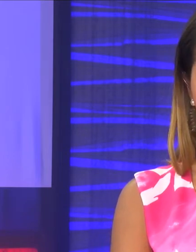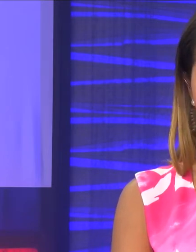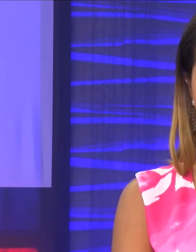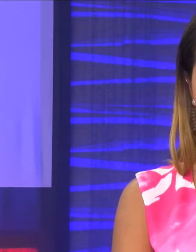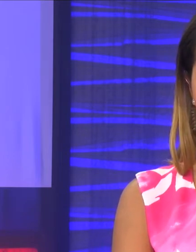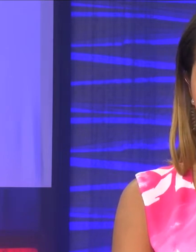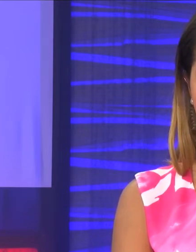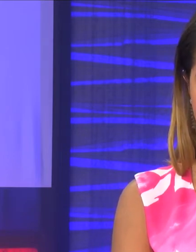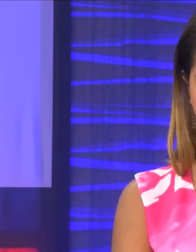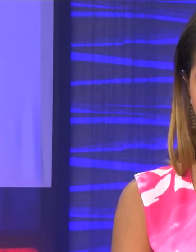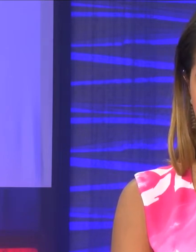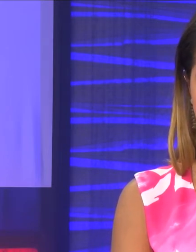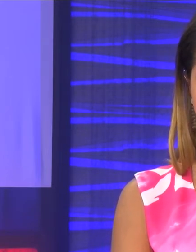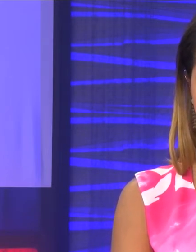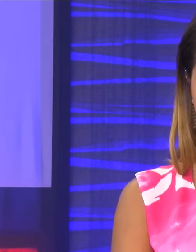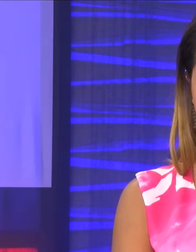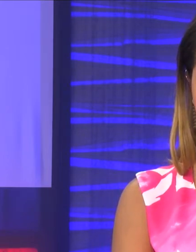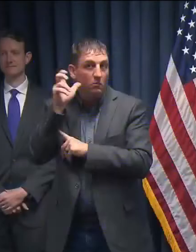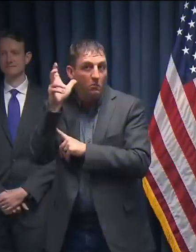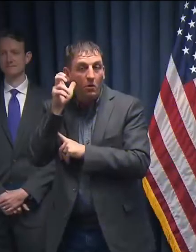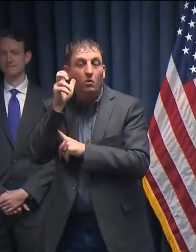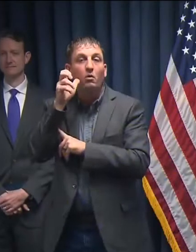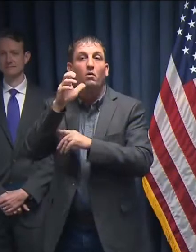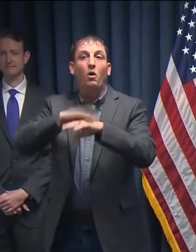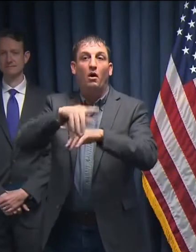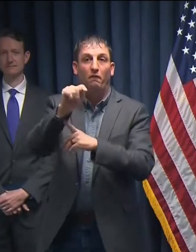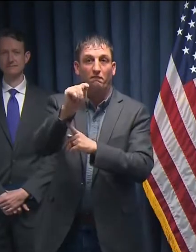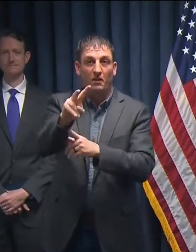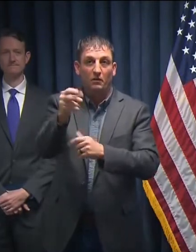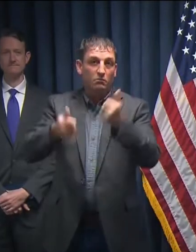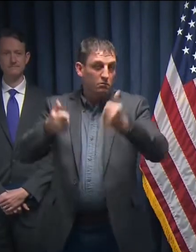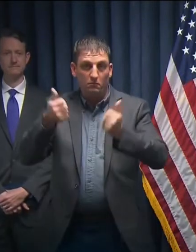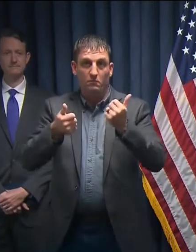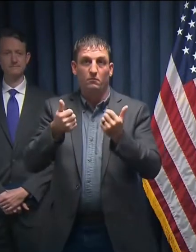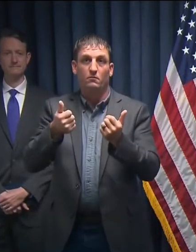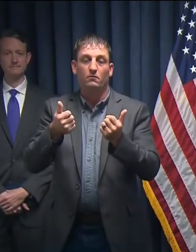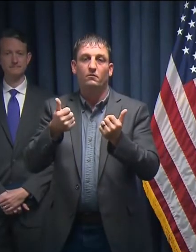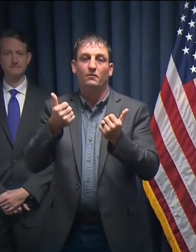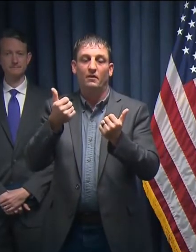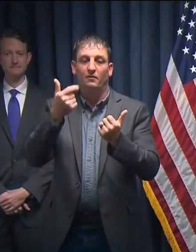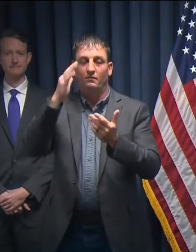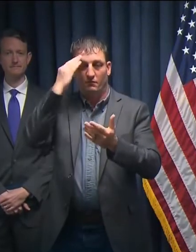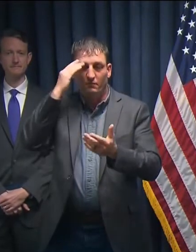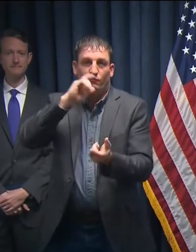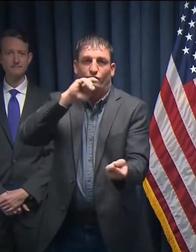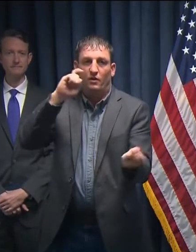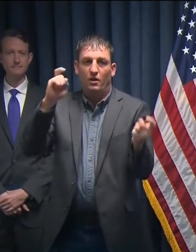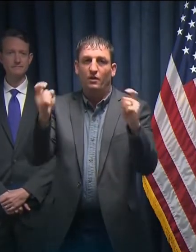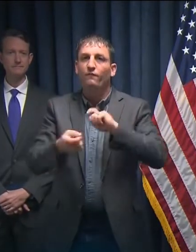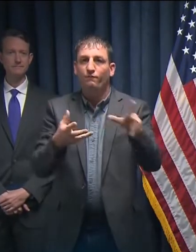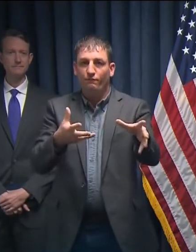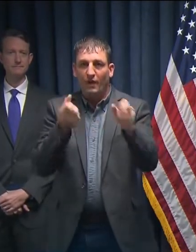CORONAVIRUS FOX 44S KENNEDI WALKER HAS THE DETAILS this is a rapidly evolving